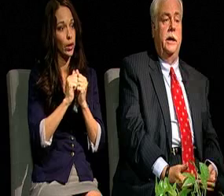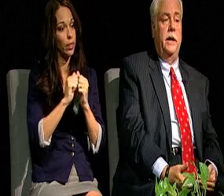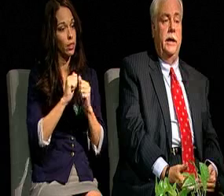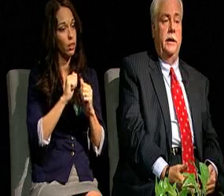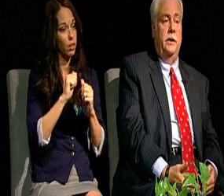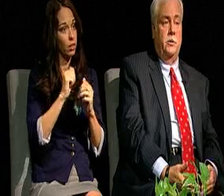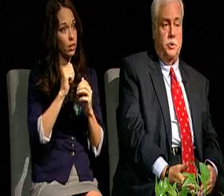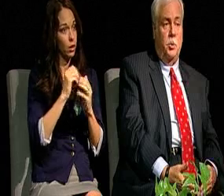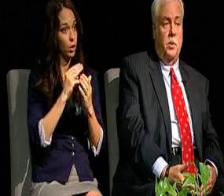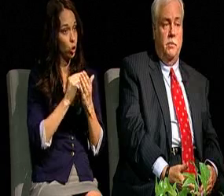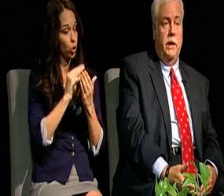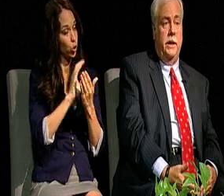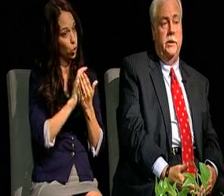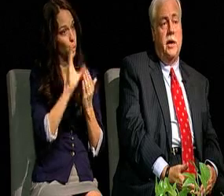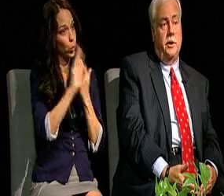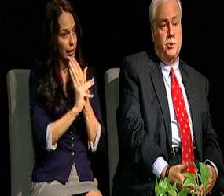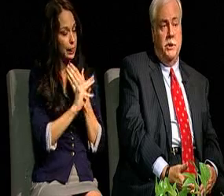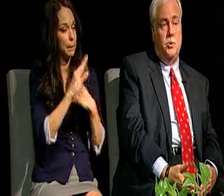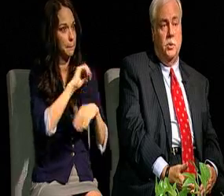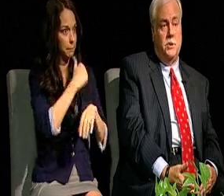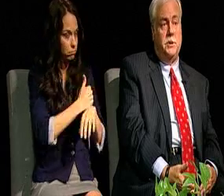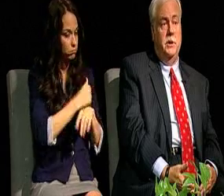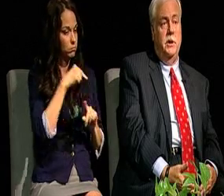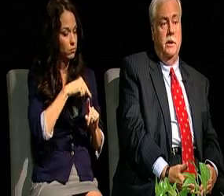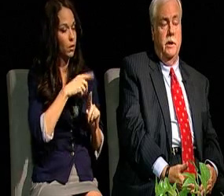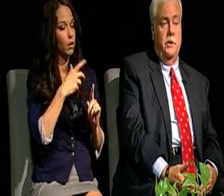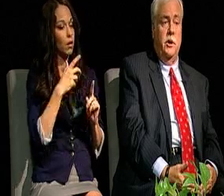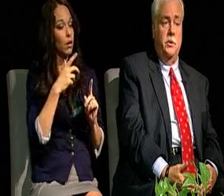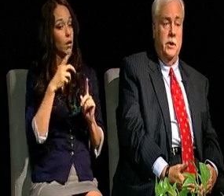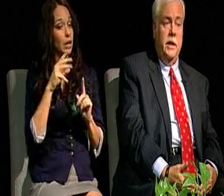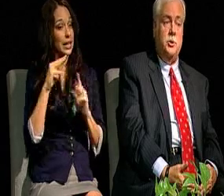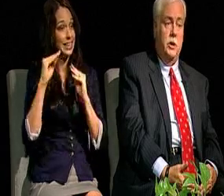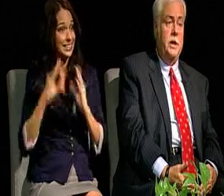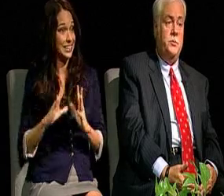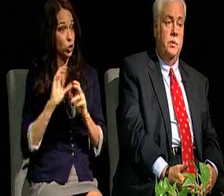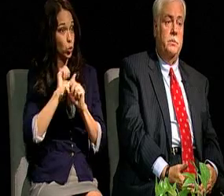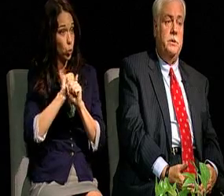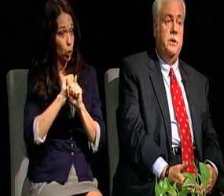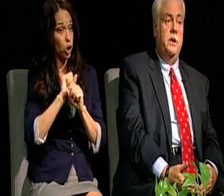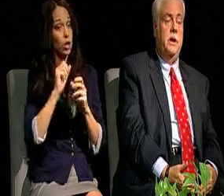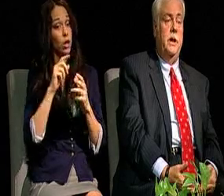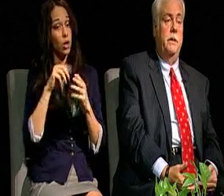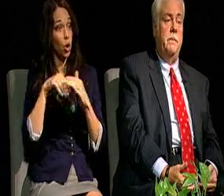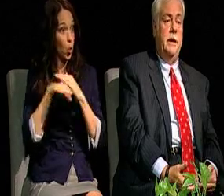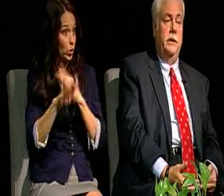and are supported by college mentors. They go to the actual classrooms